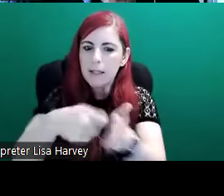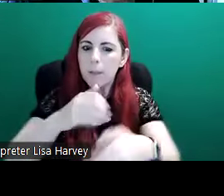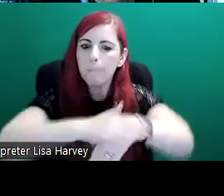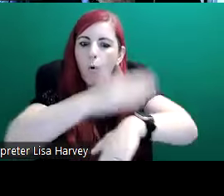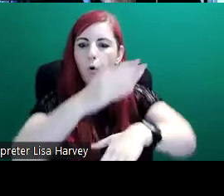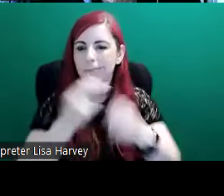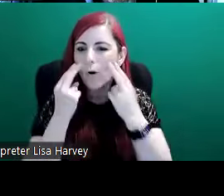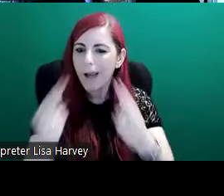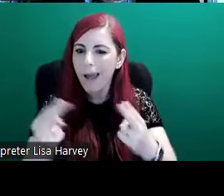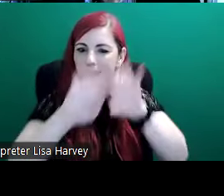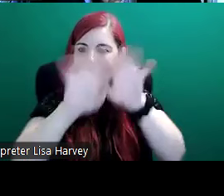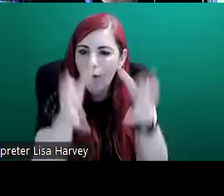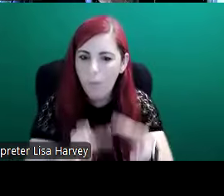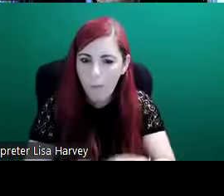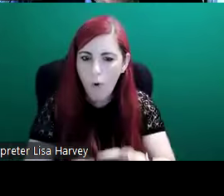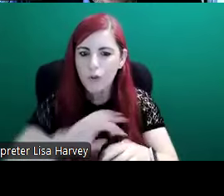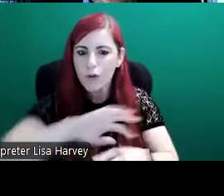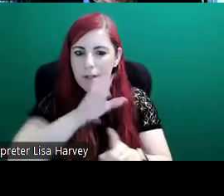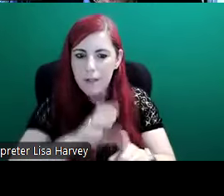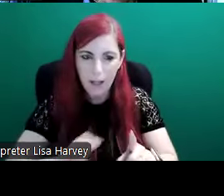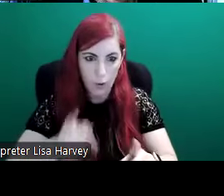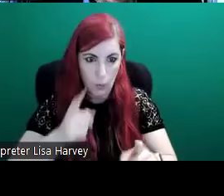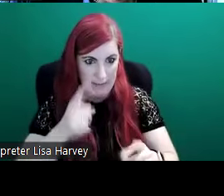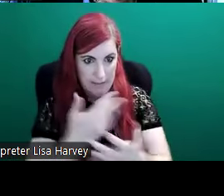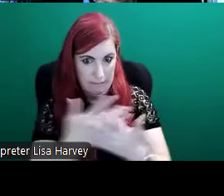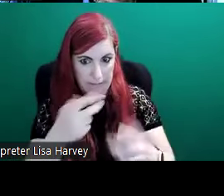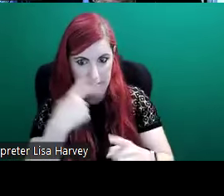arrangement together. And you'll see several examples of this in the exhibition.